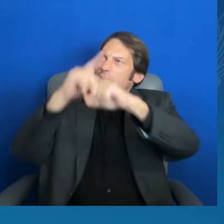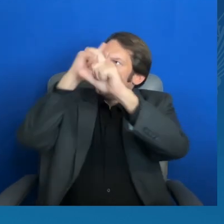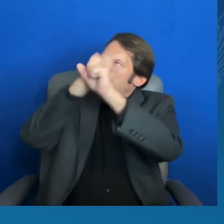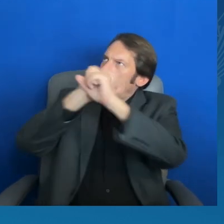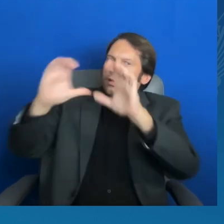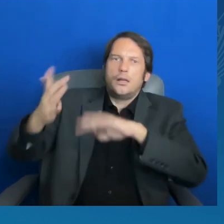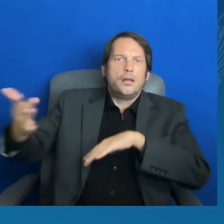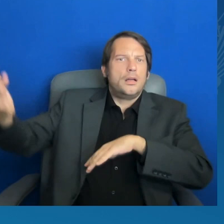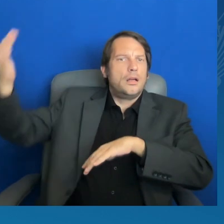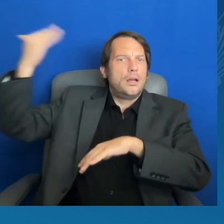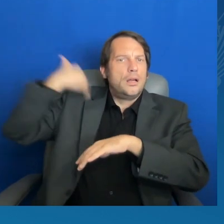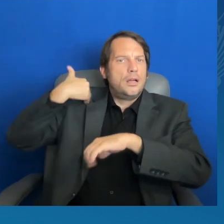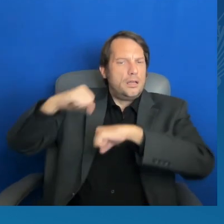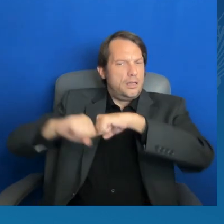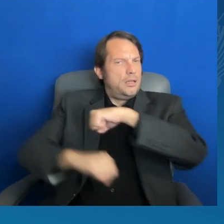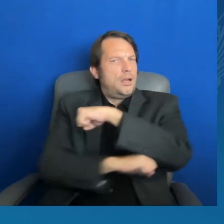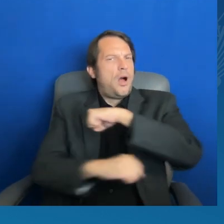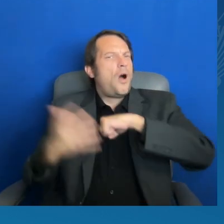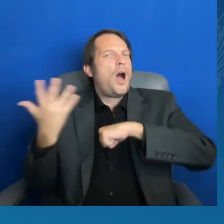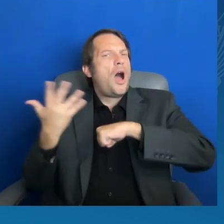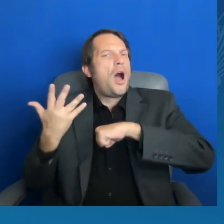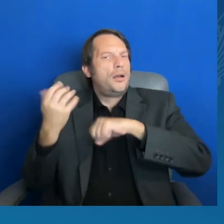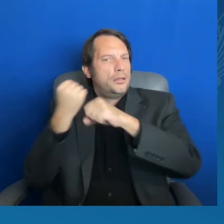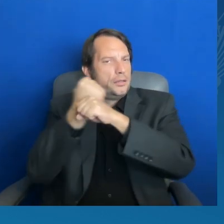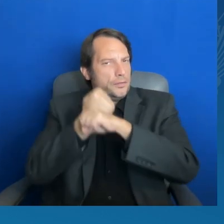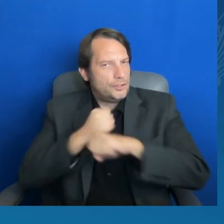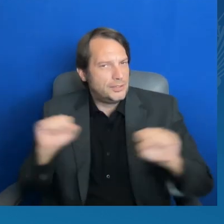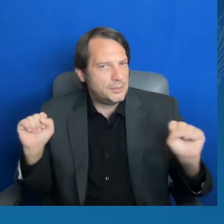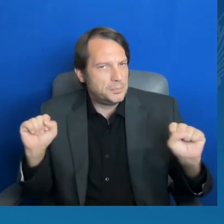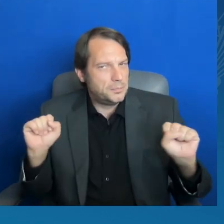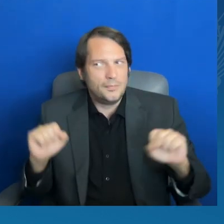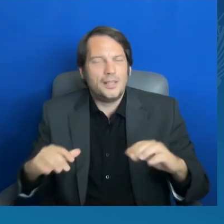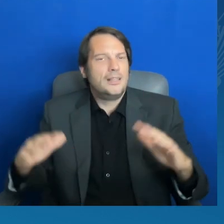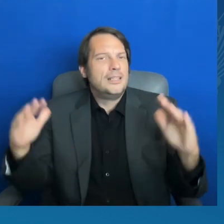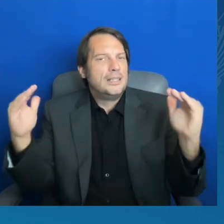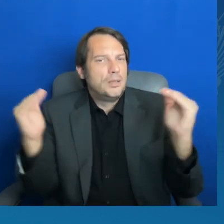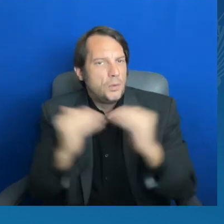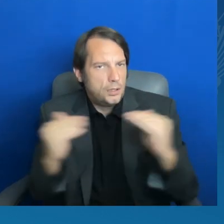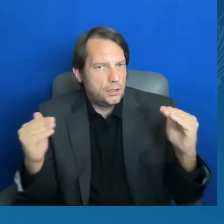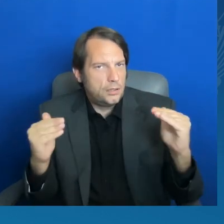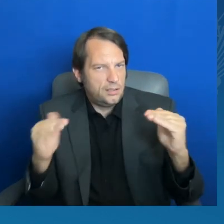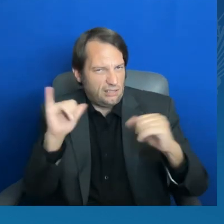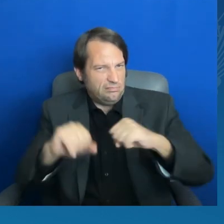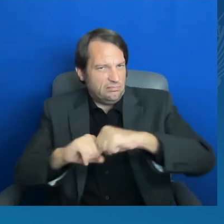we are acting in one of the most purest forms of patriotism,